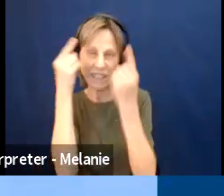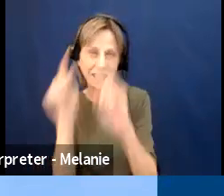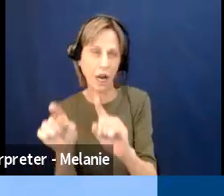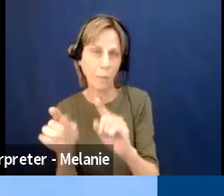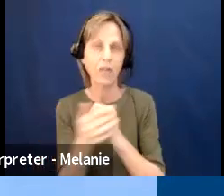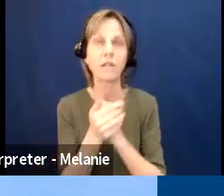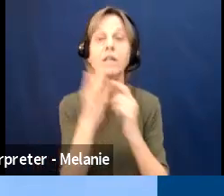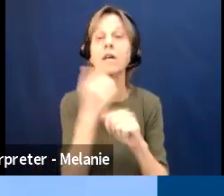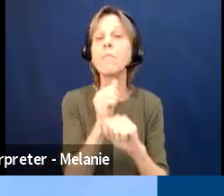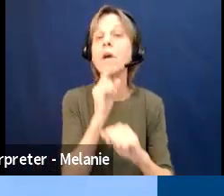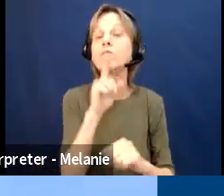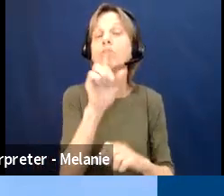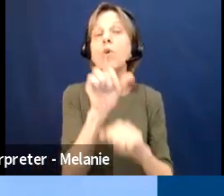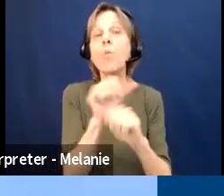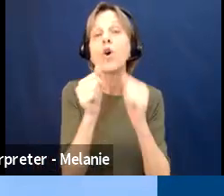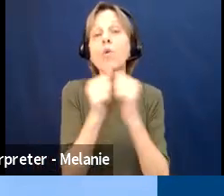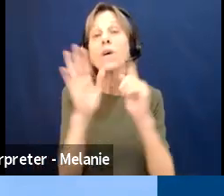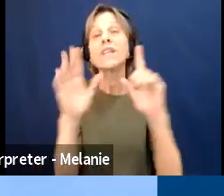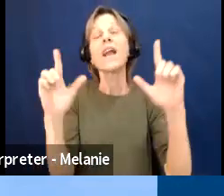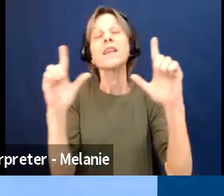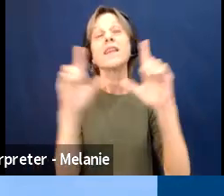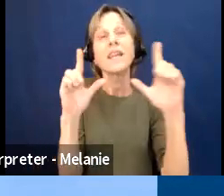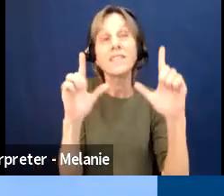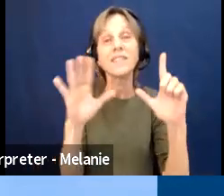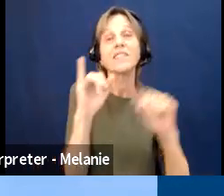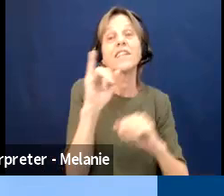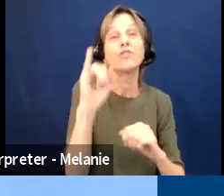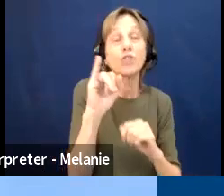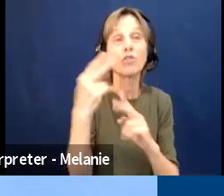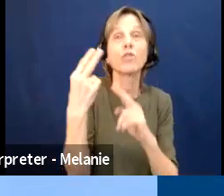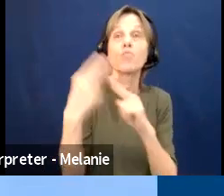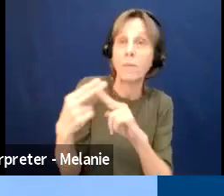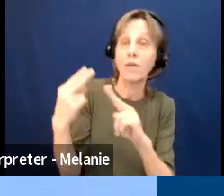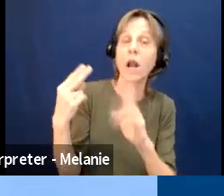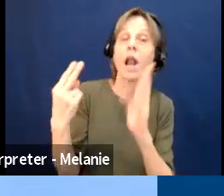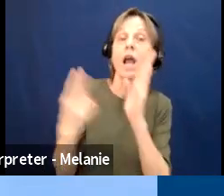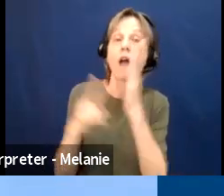reputable contractor you'll also hear more about this during the presentation about flood insurance